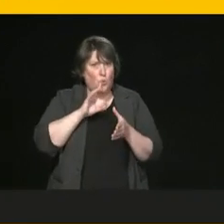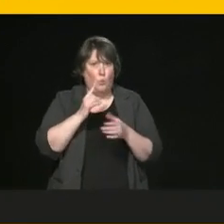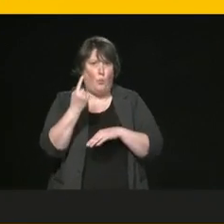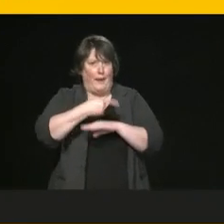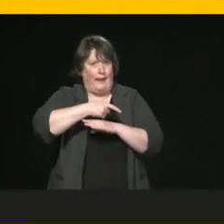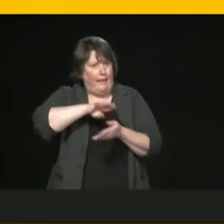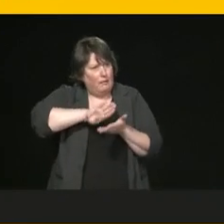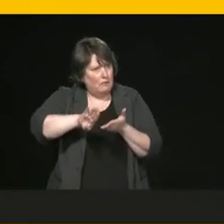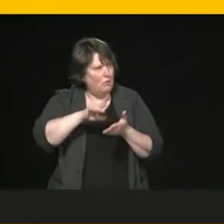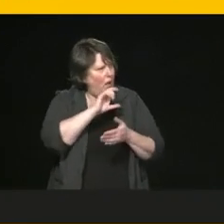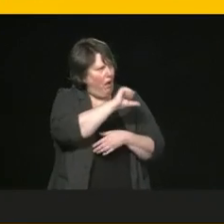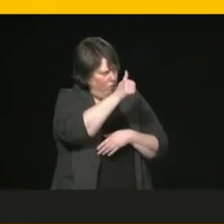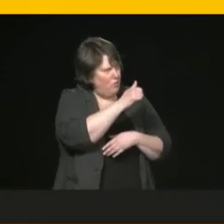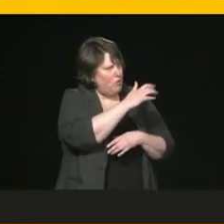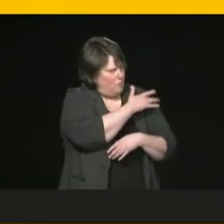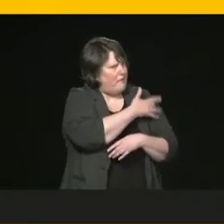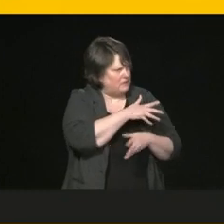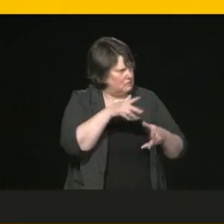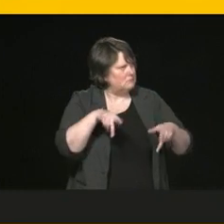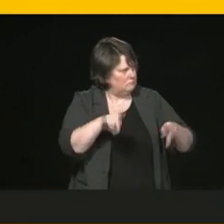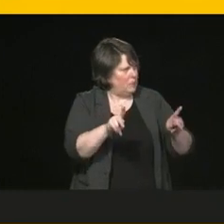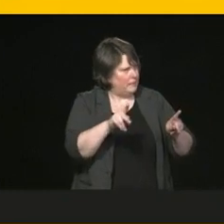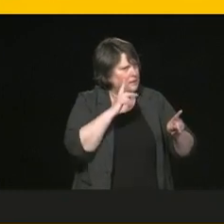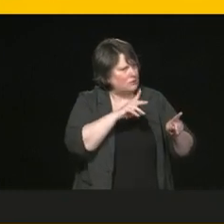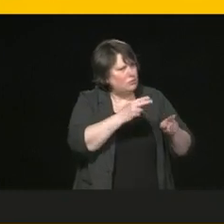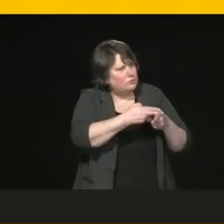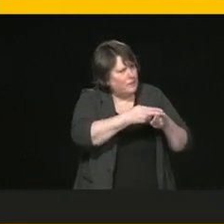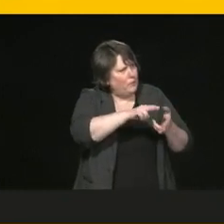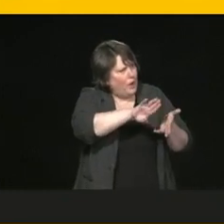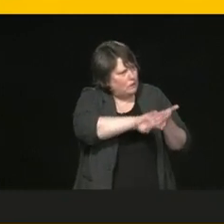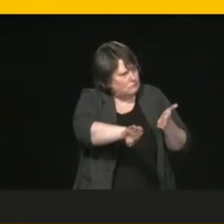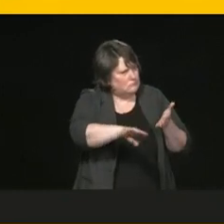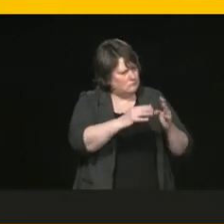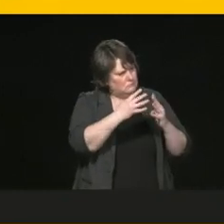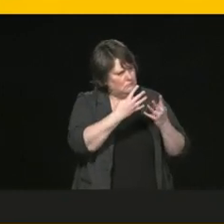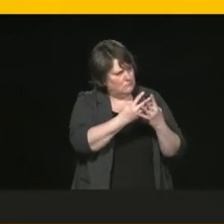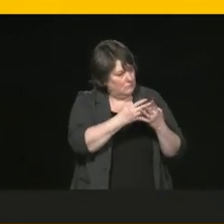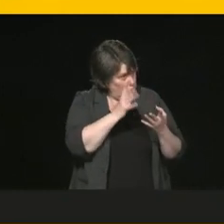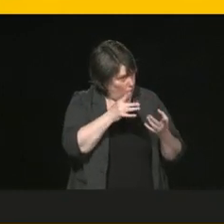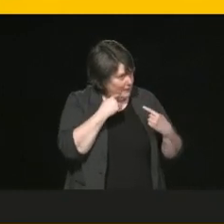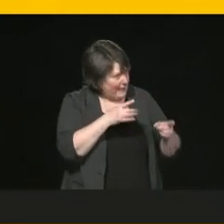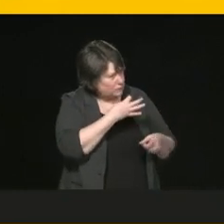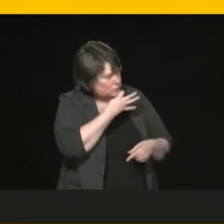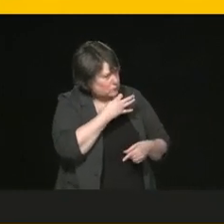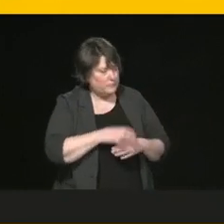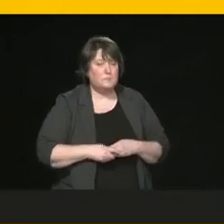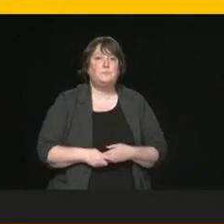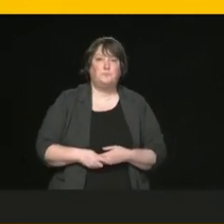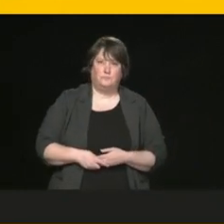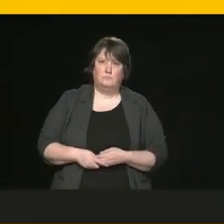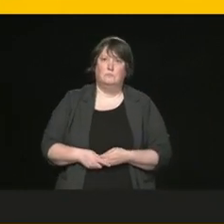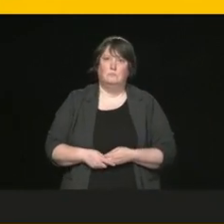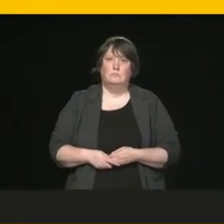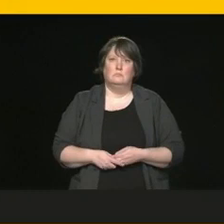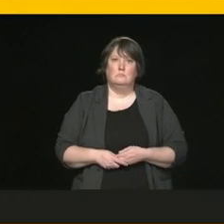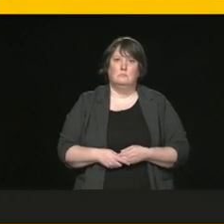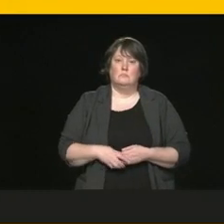IS THERE GOING TO BE A DECISION ABOUT BEING RELEASED ON DAY